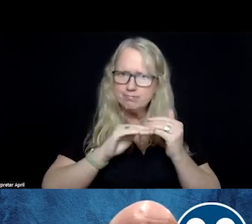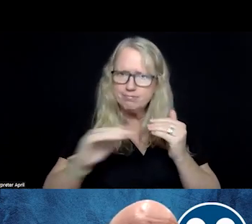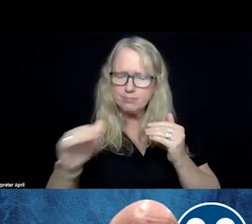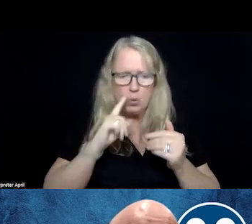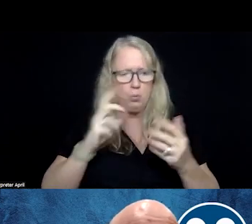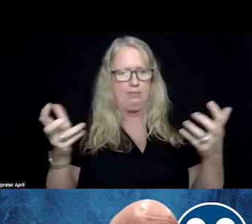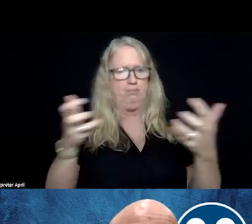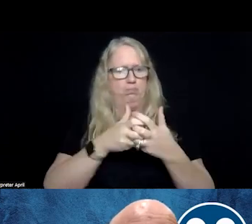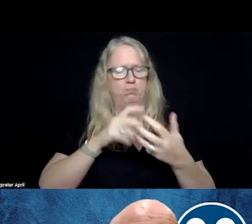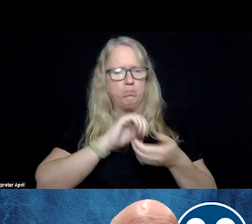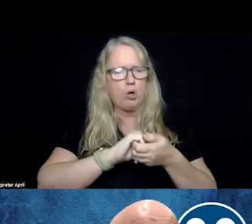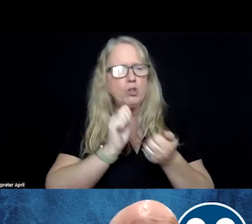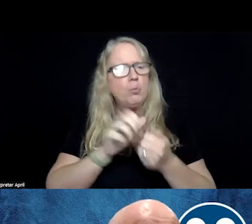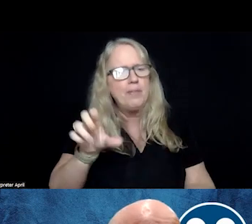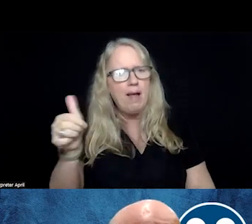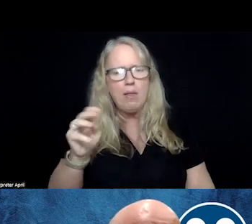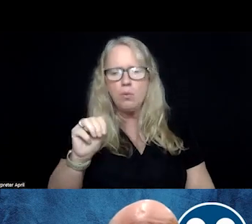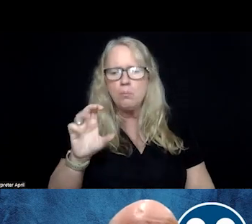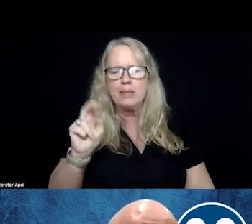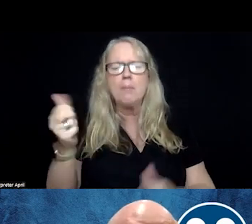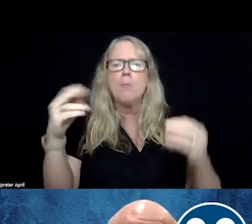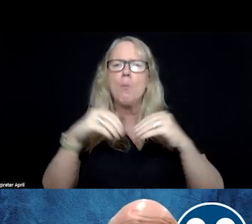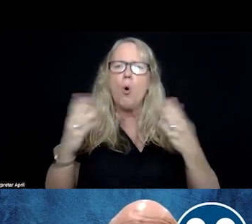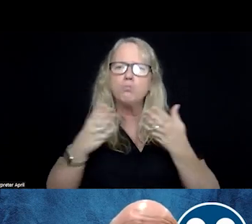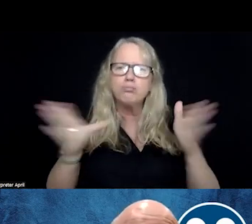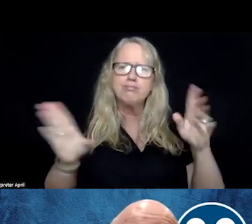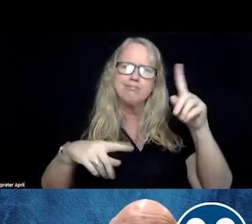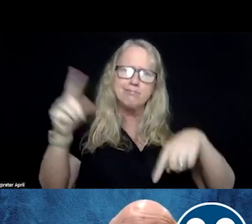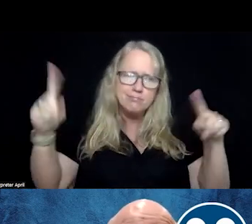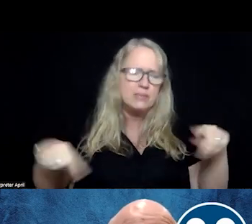MCNABB AND TRIED TO PROVIDE MORE SERVICES WRAPPING AROUND NEEDS.